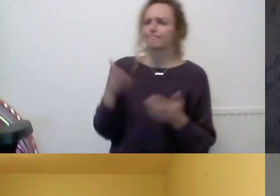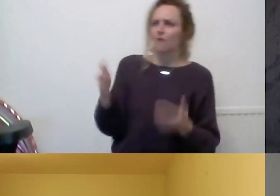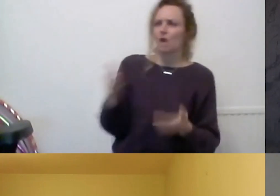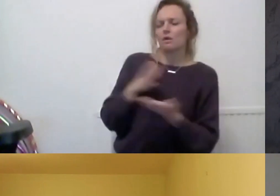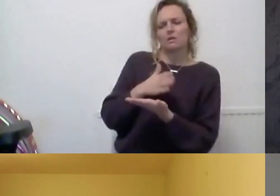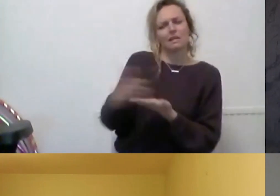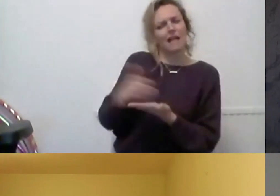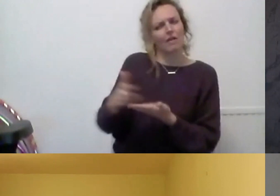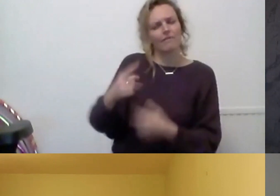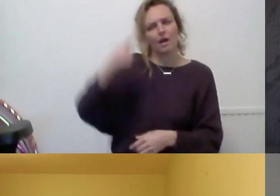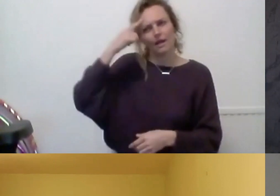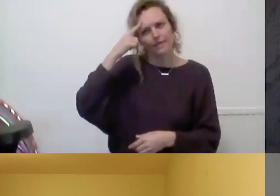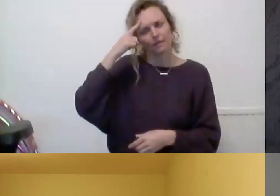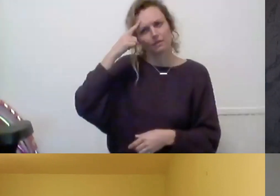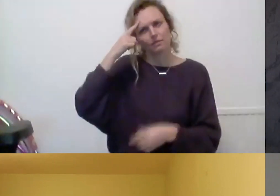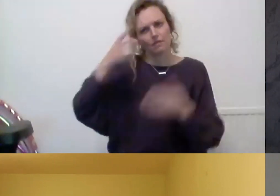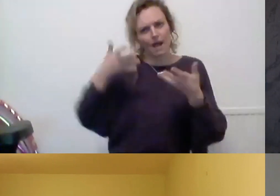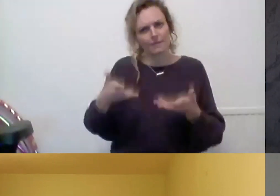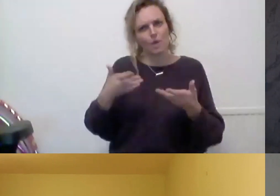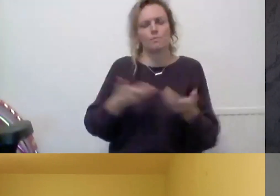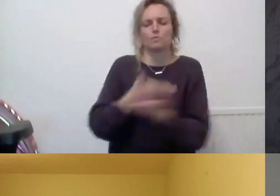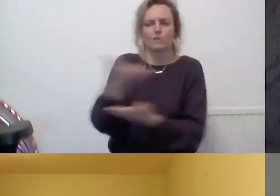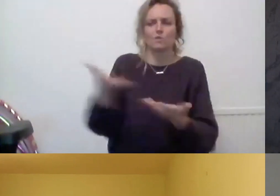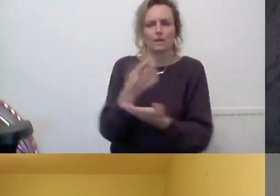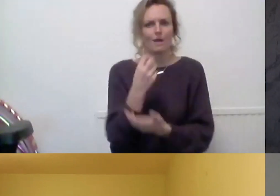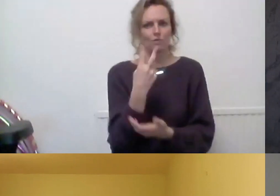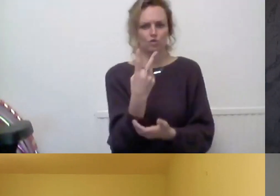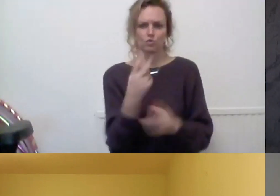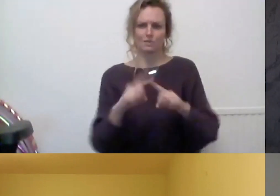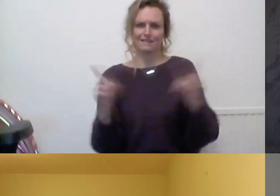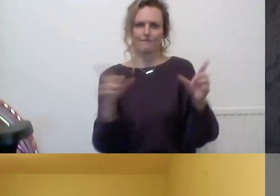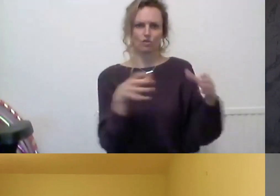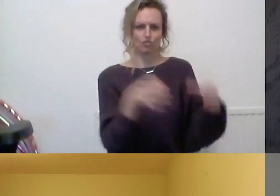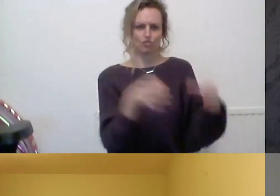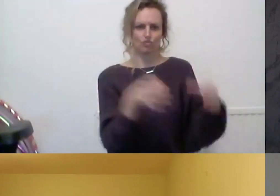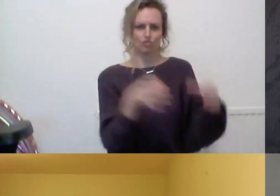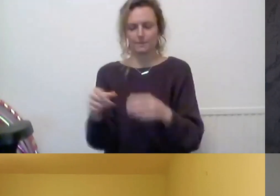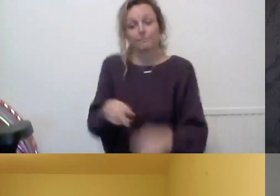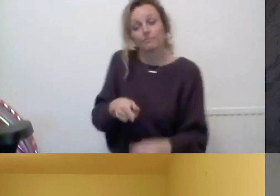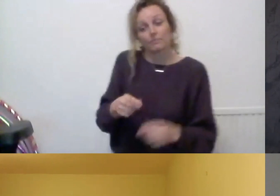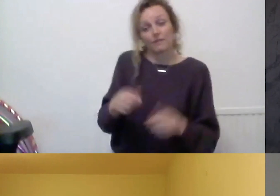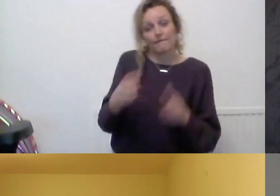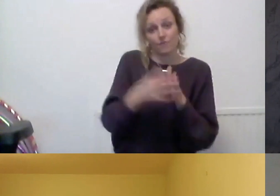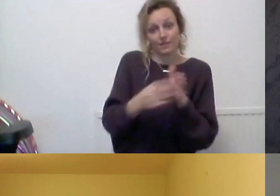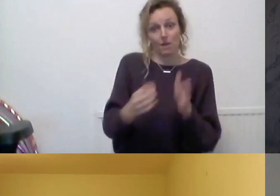the people that you see they get treatment as an inpatient, and they seem to do quite well. Dr.